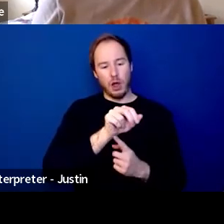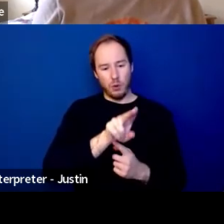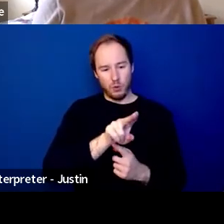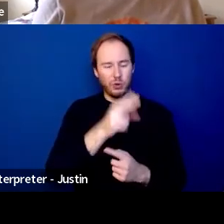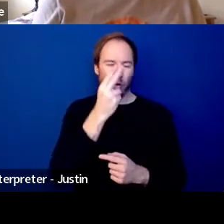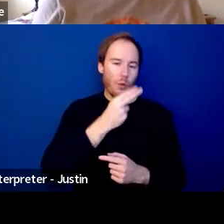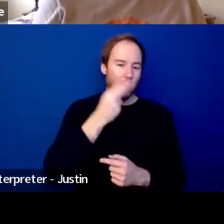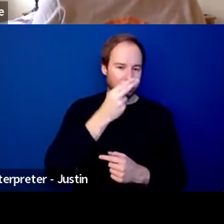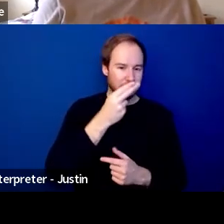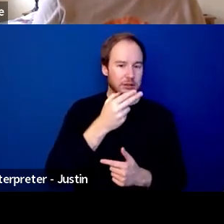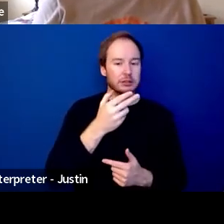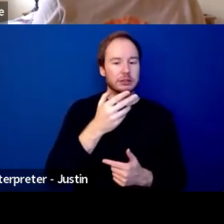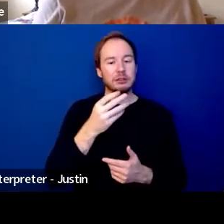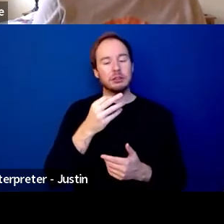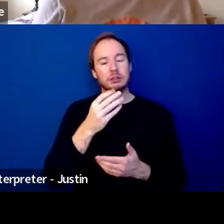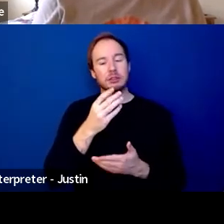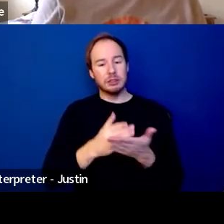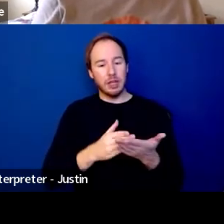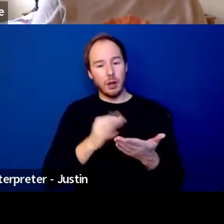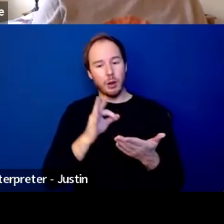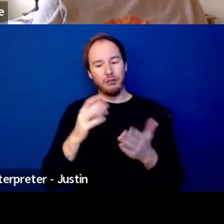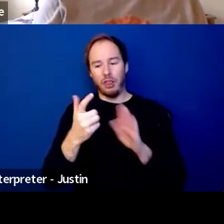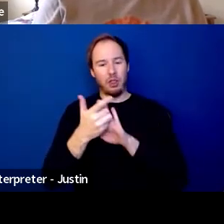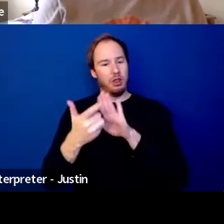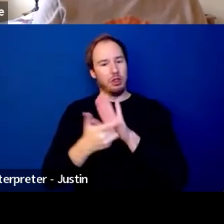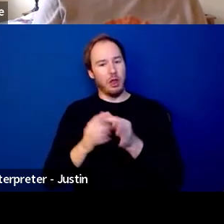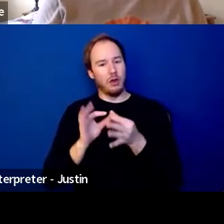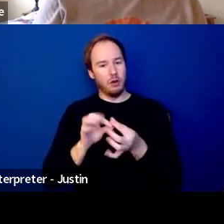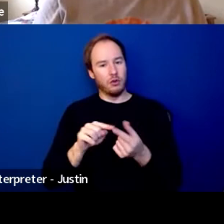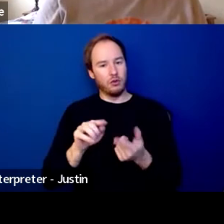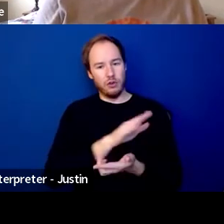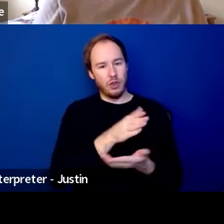Some of the laws, I believe, regarding people's right to refuse treatment,